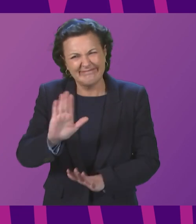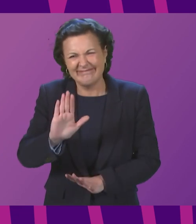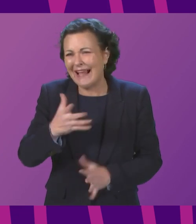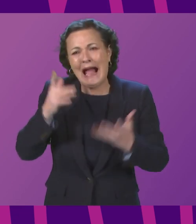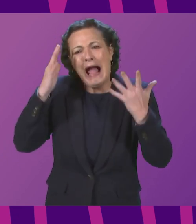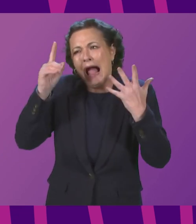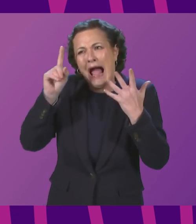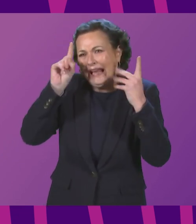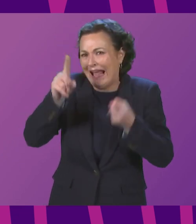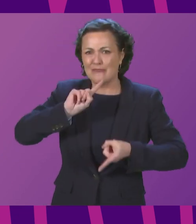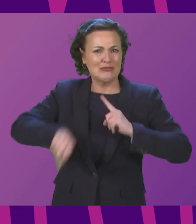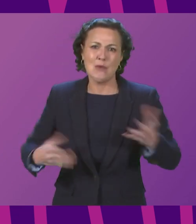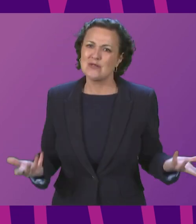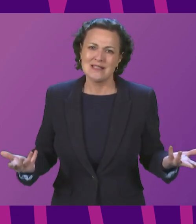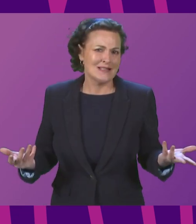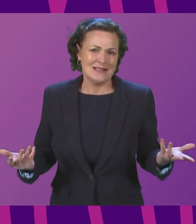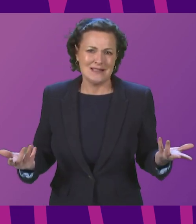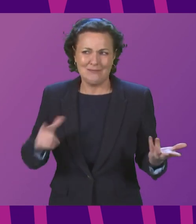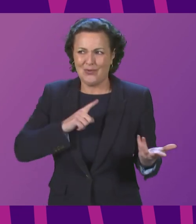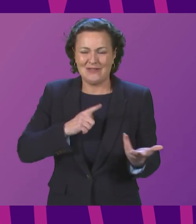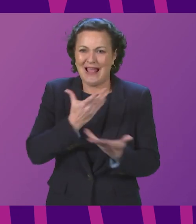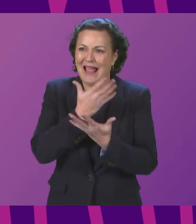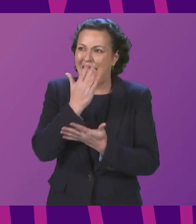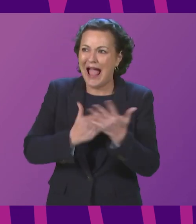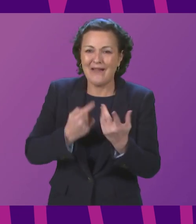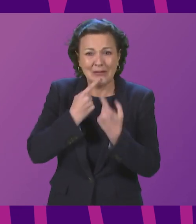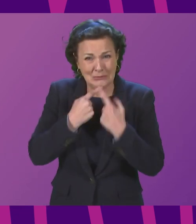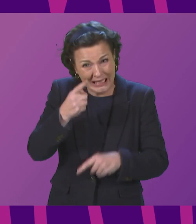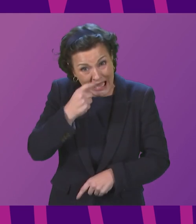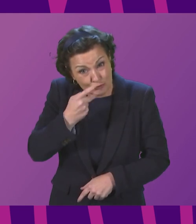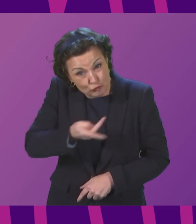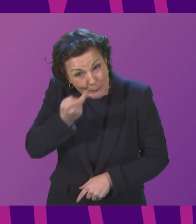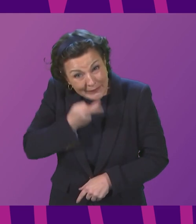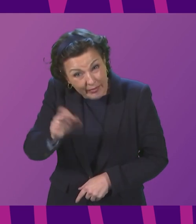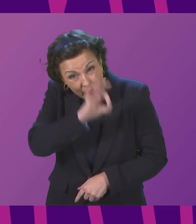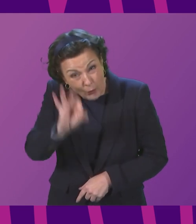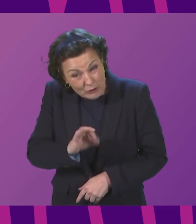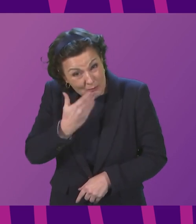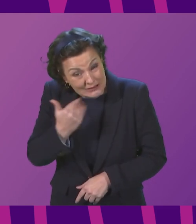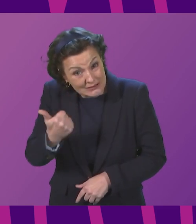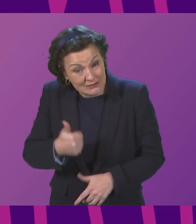to make an educated guess about it. Is it possible to ask Stuart McMillan to repeat it?